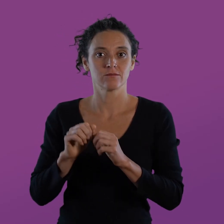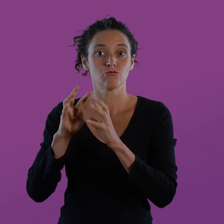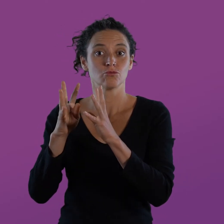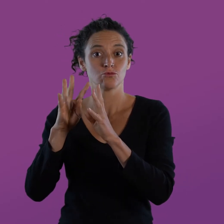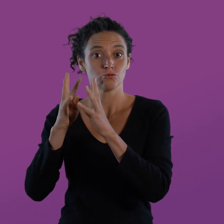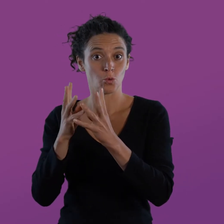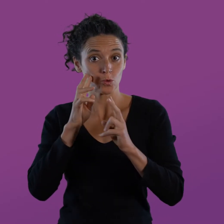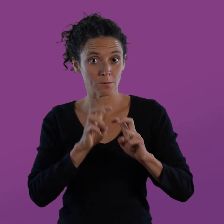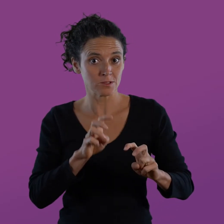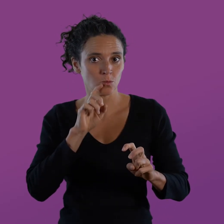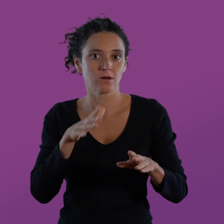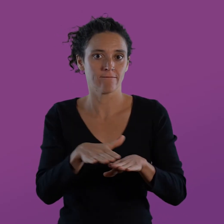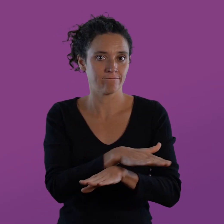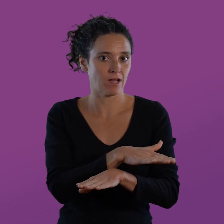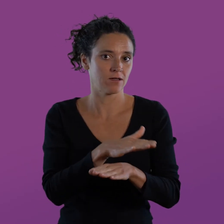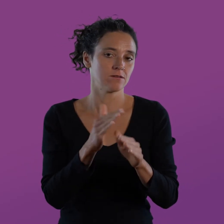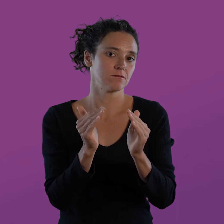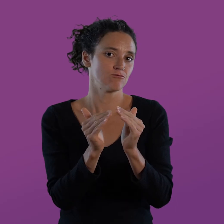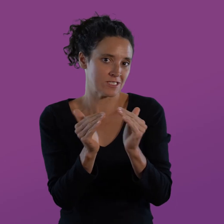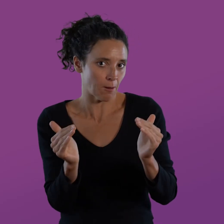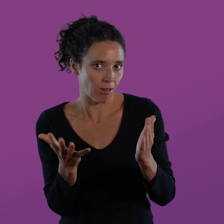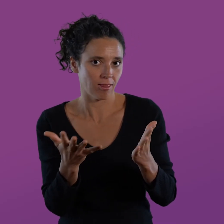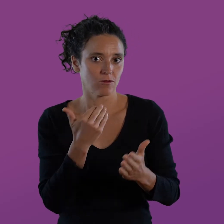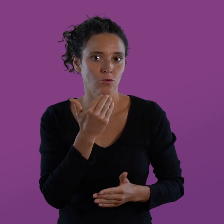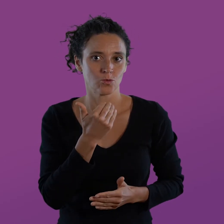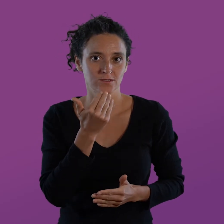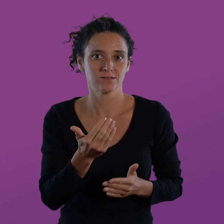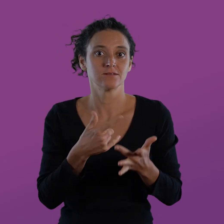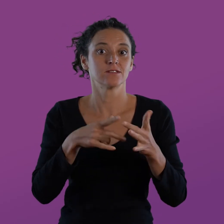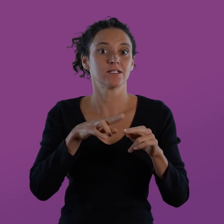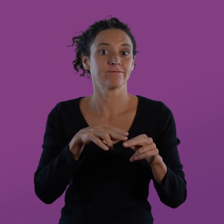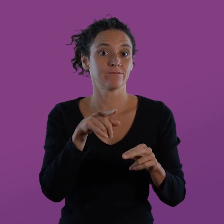The Royal Commission will reimburse the reasonable - costs of the supports required by people giving evidence at hearings.